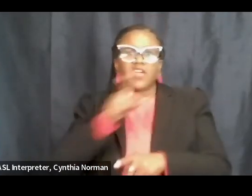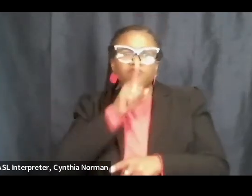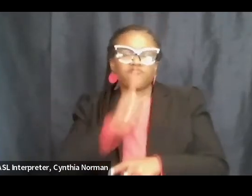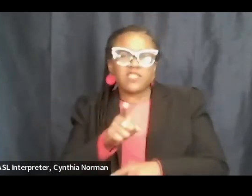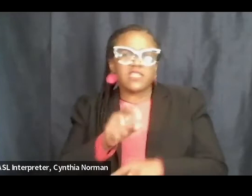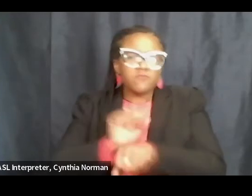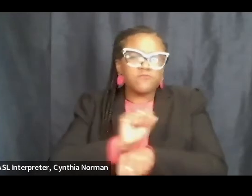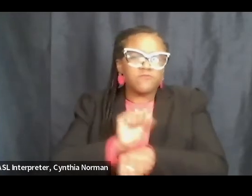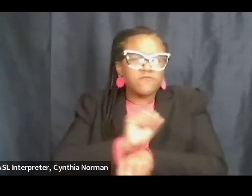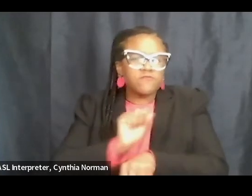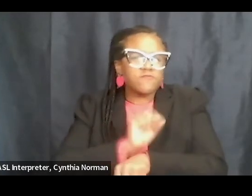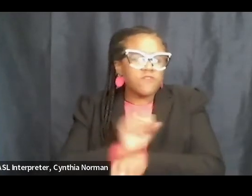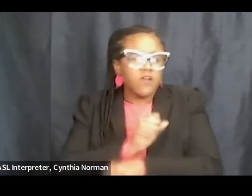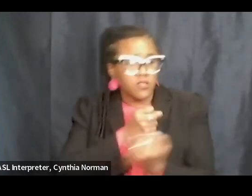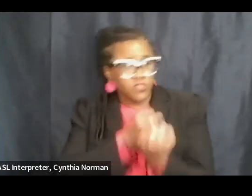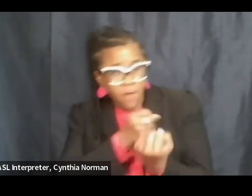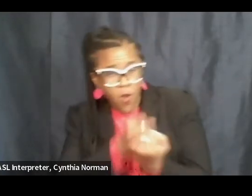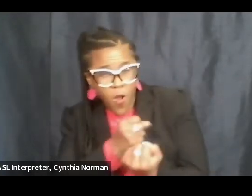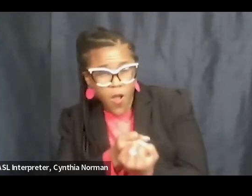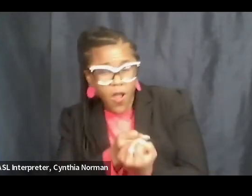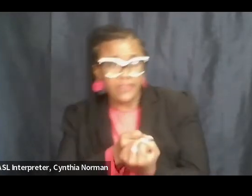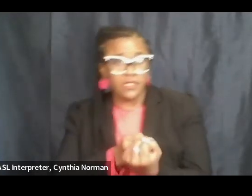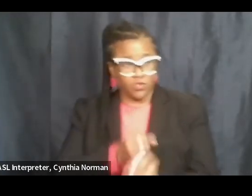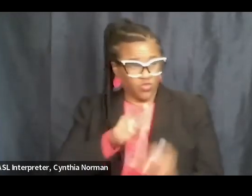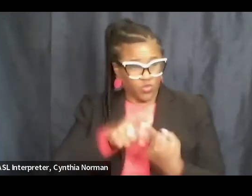to offer support to impacted communities to make sure that